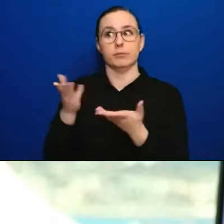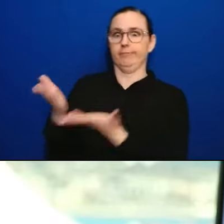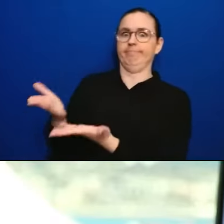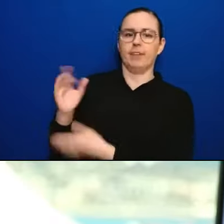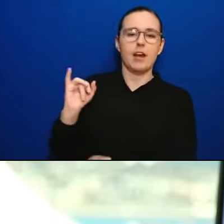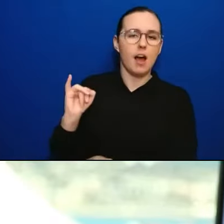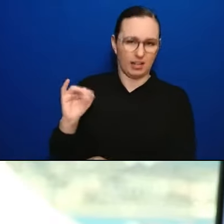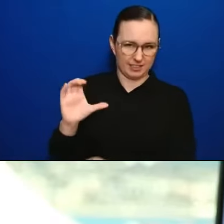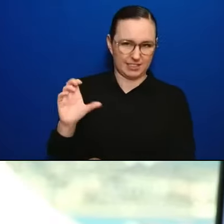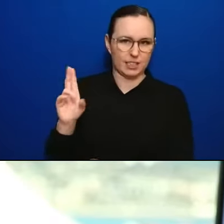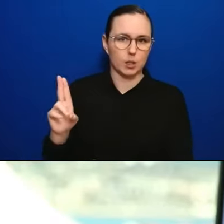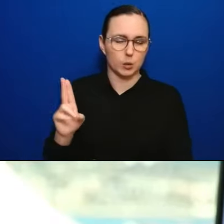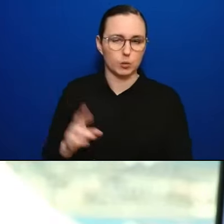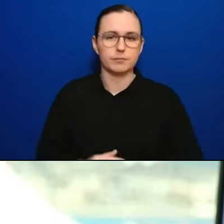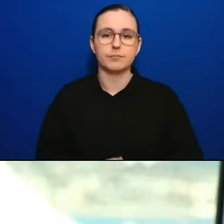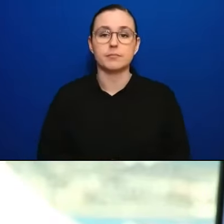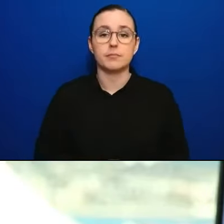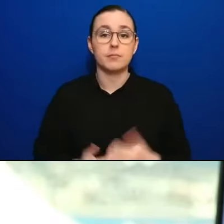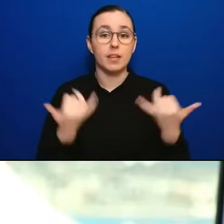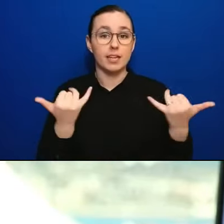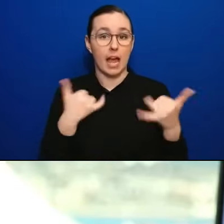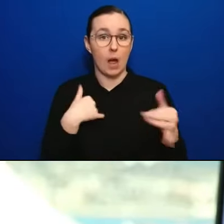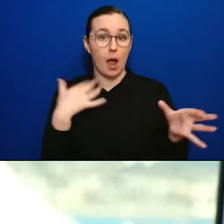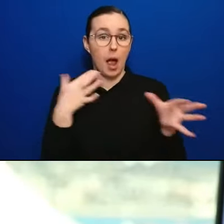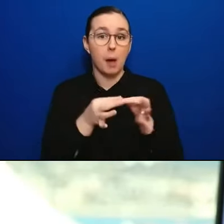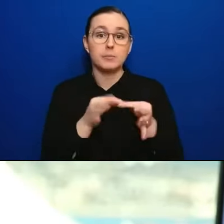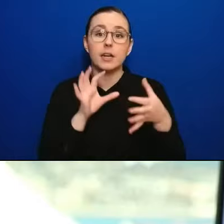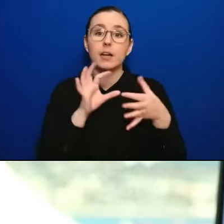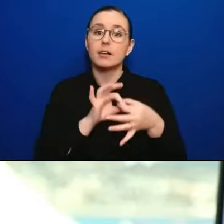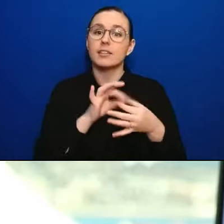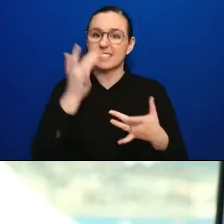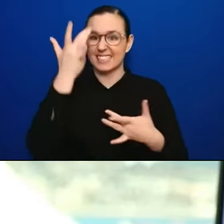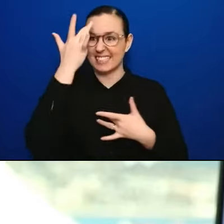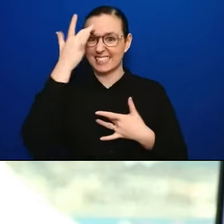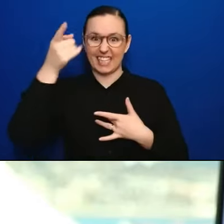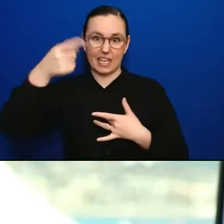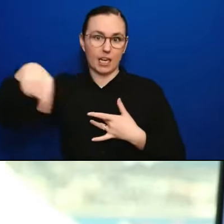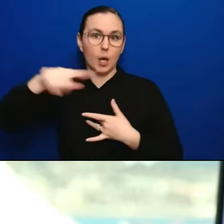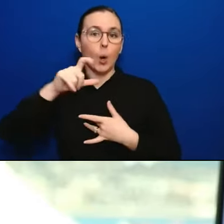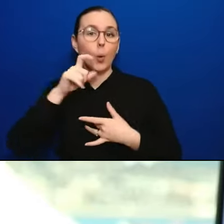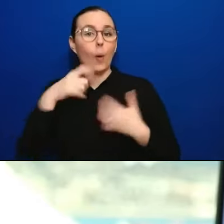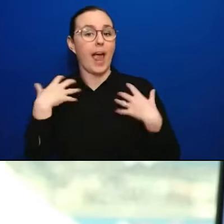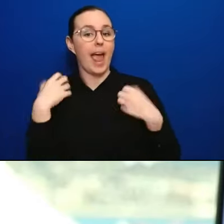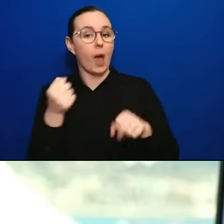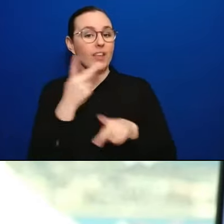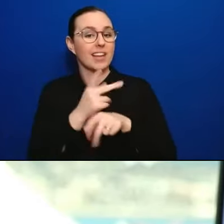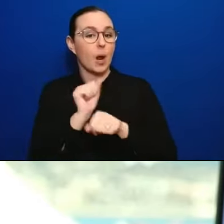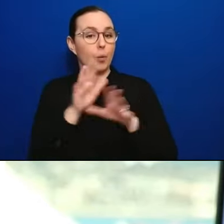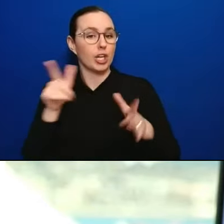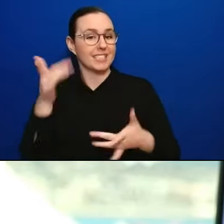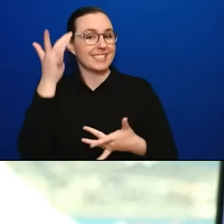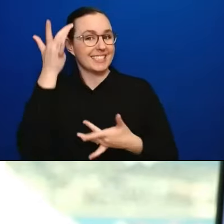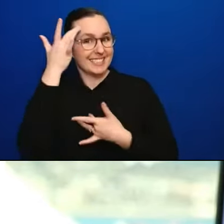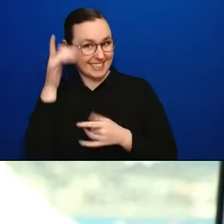those are full today. So that's a total of 478 people in critical care.